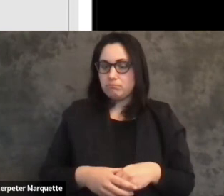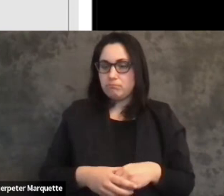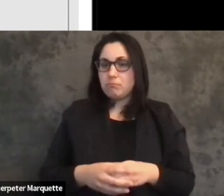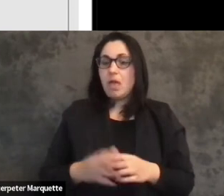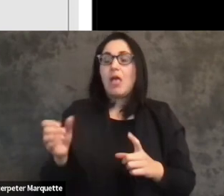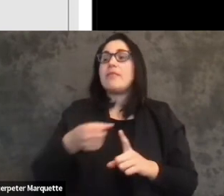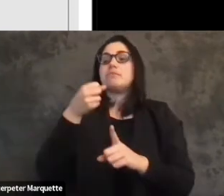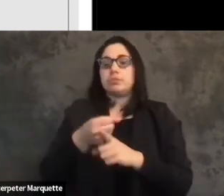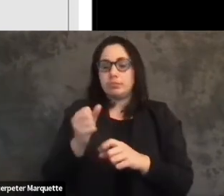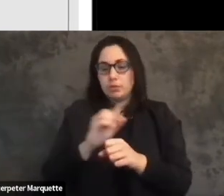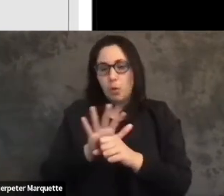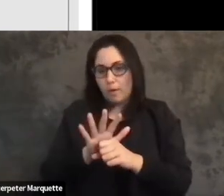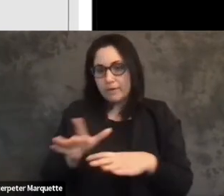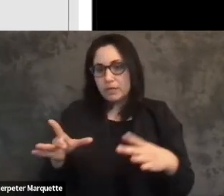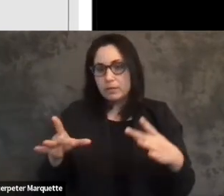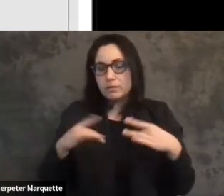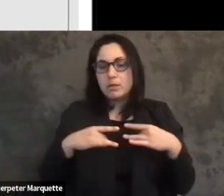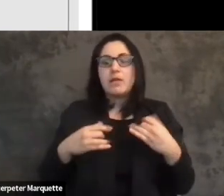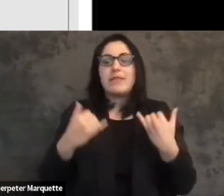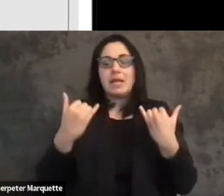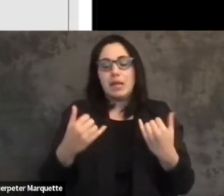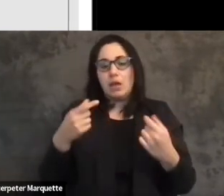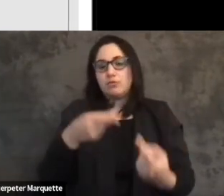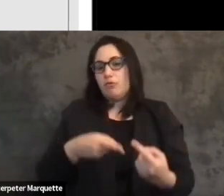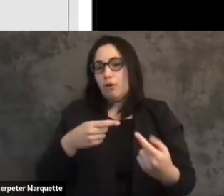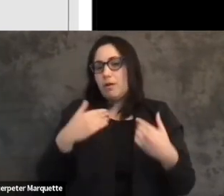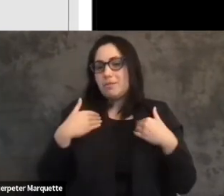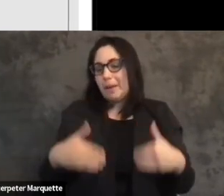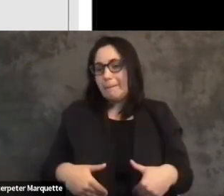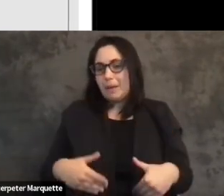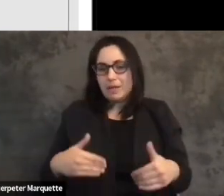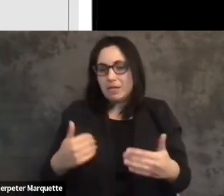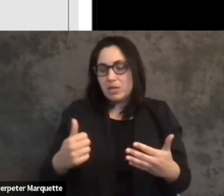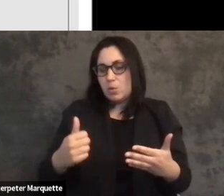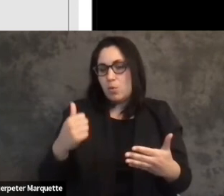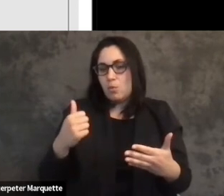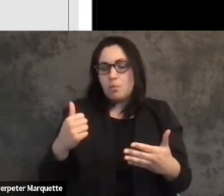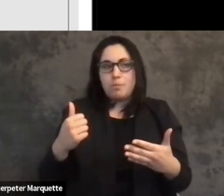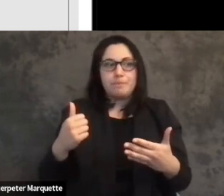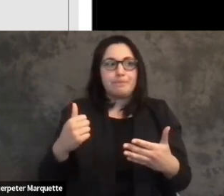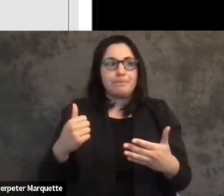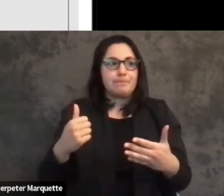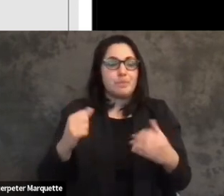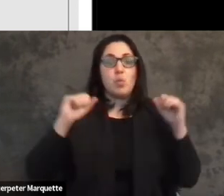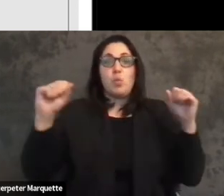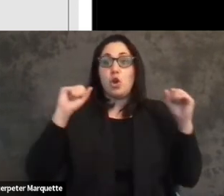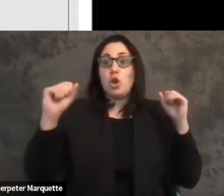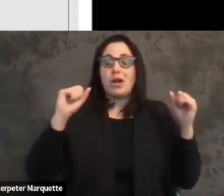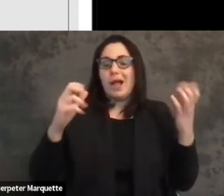I am someone who worked out almost every day before I got COVID. And that has been a continual